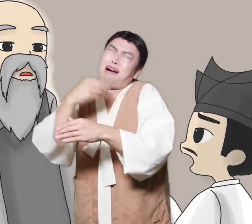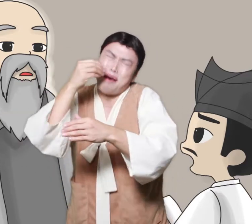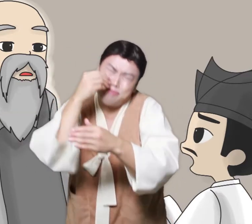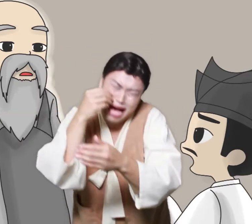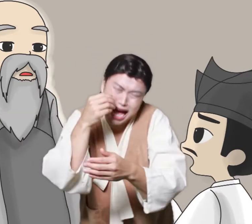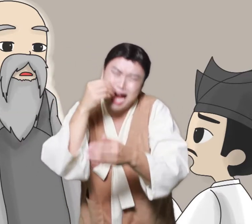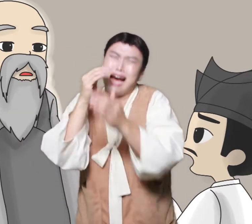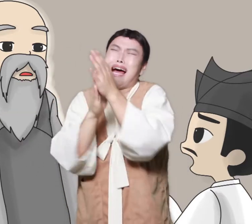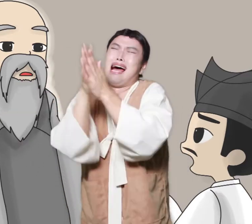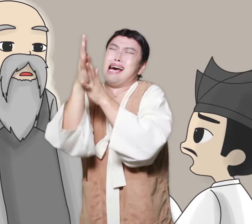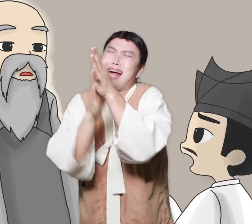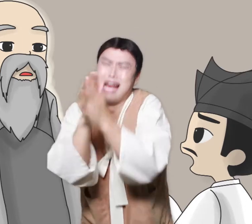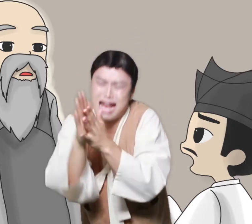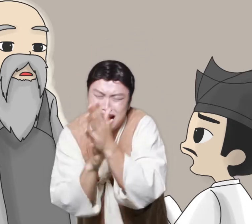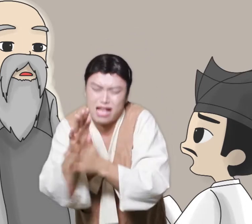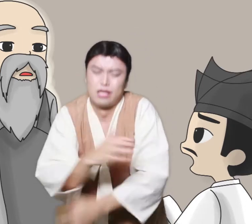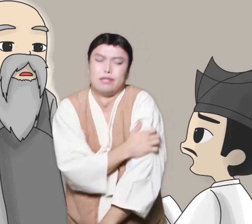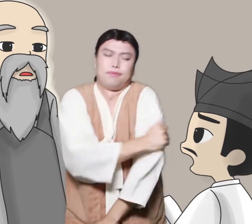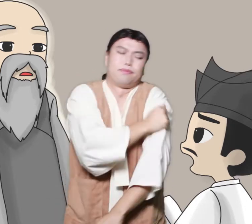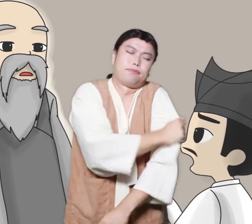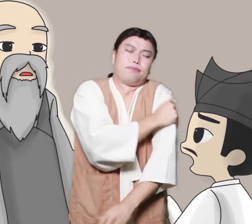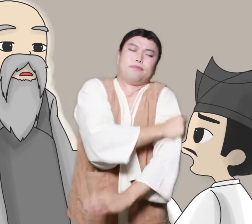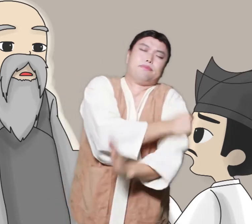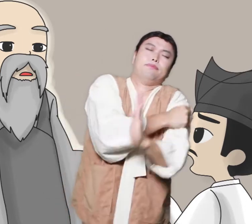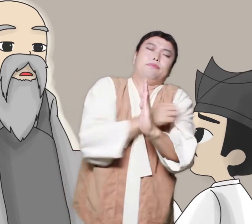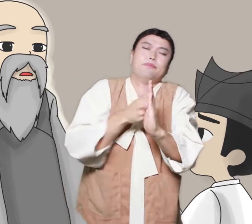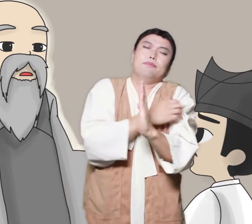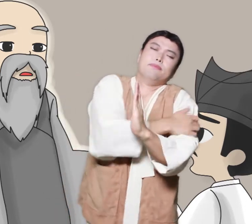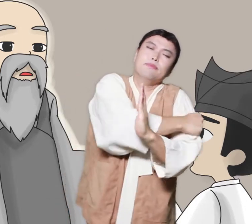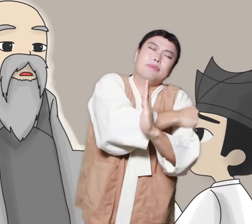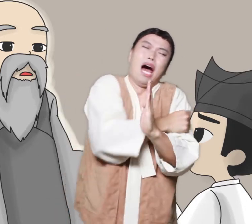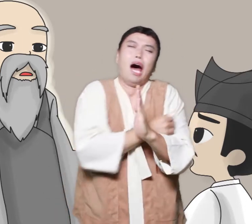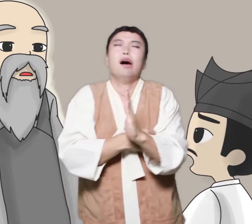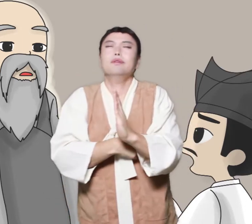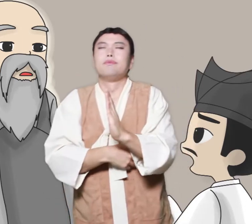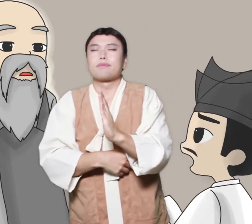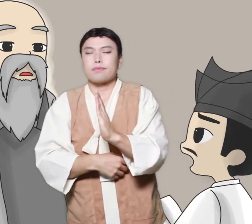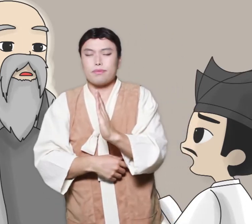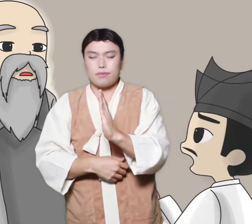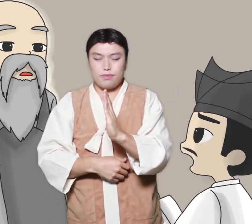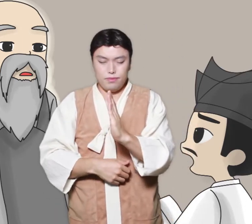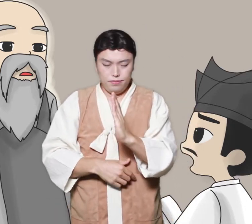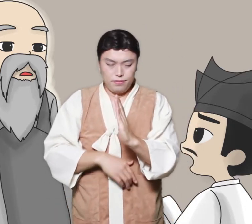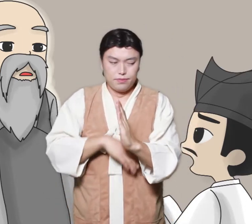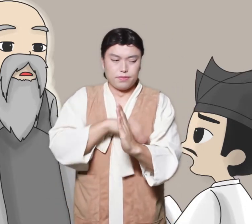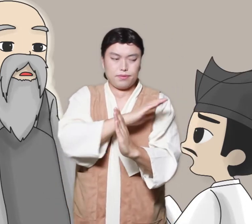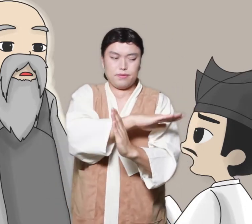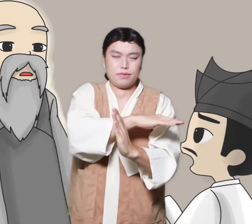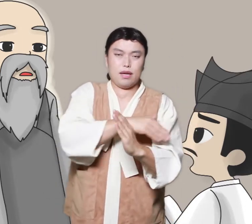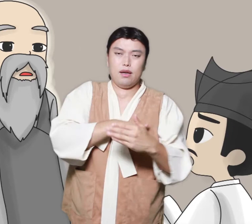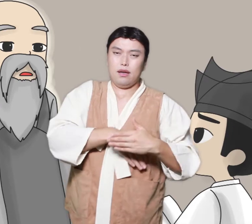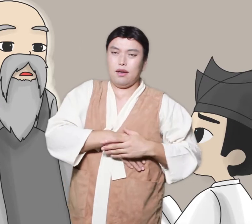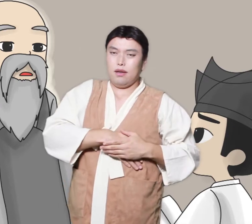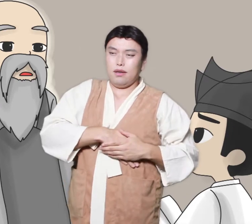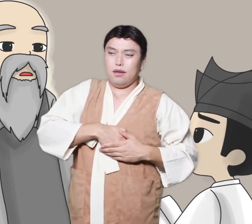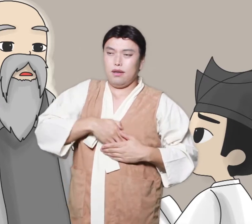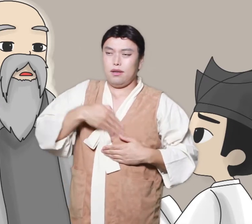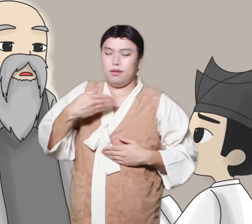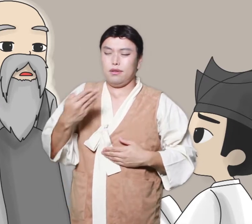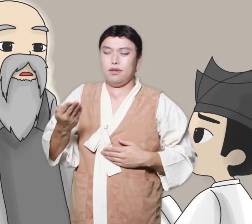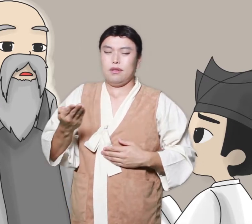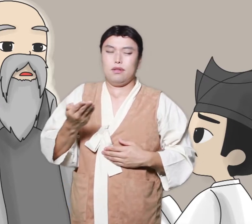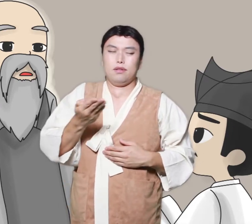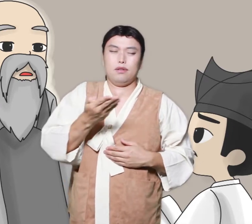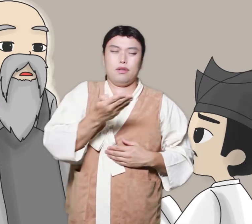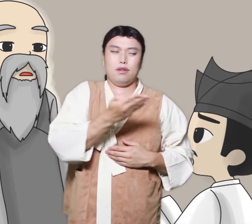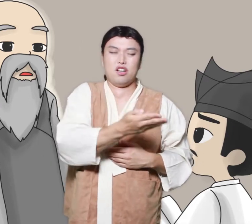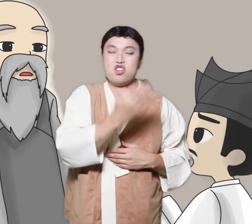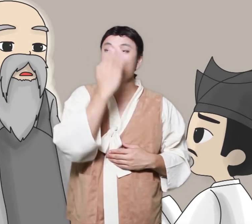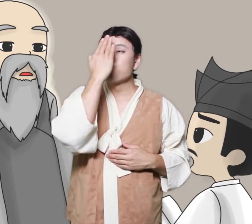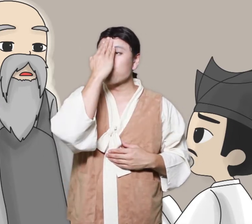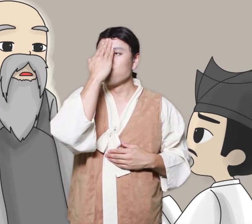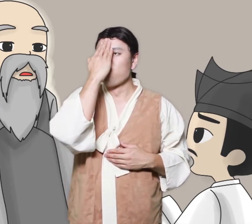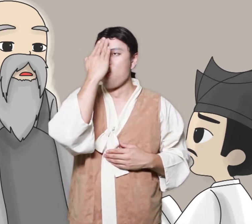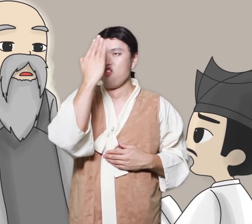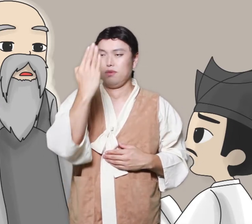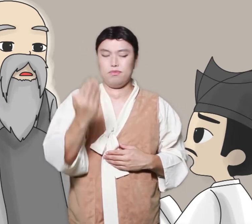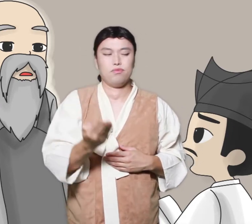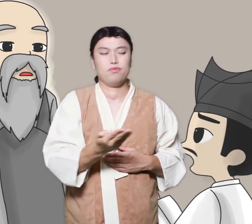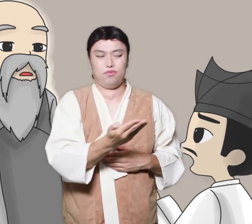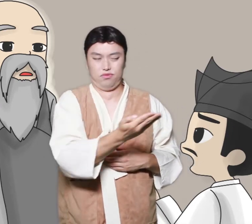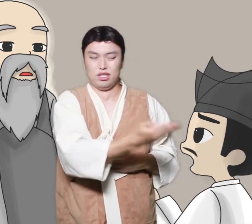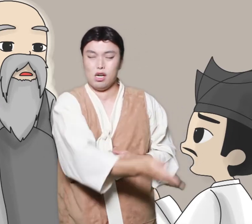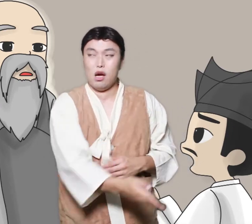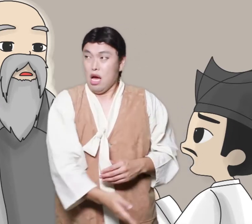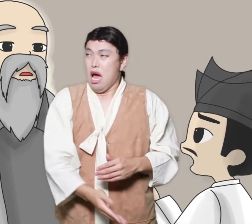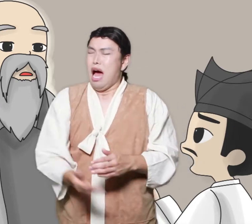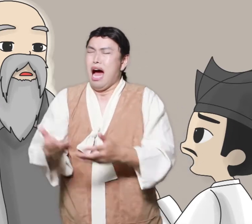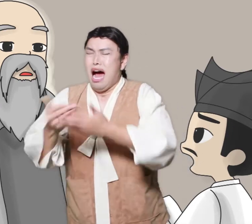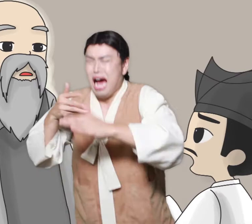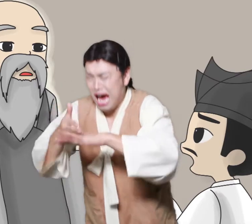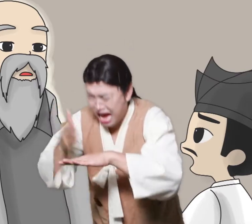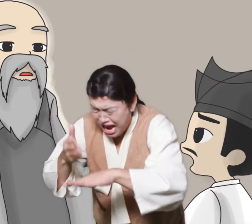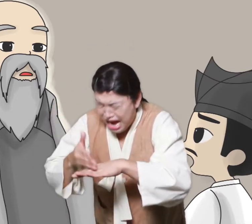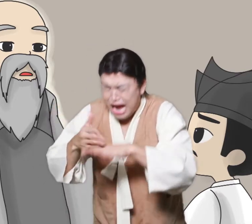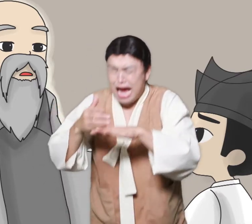monk! monk! I was really wrong. Please help me. please.